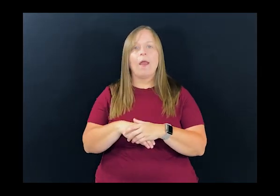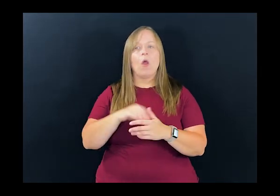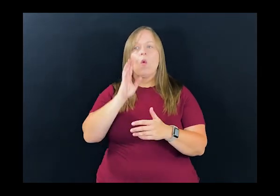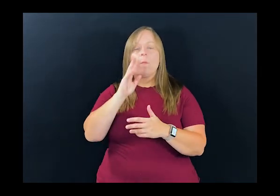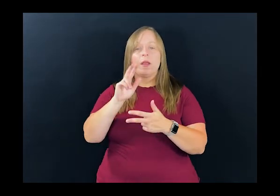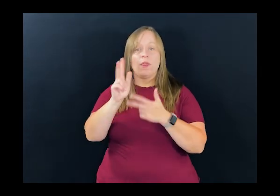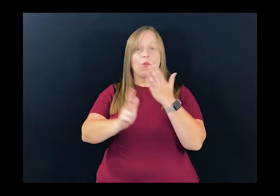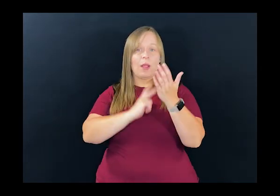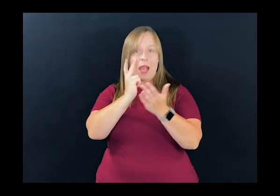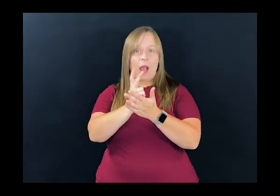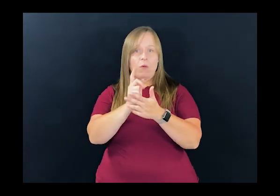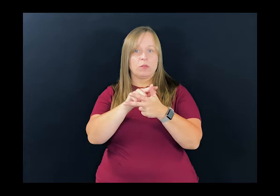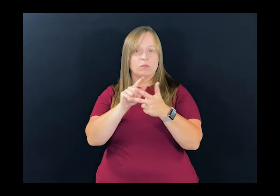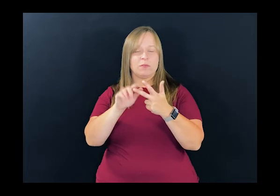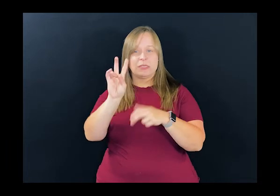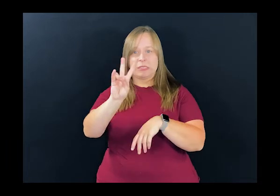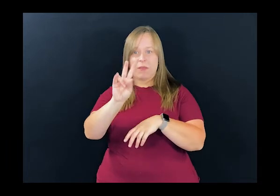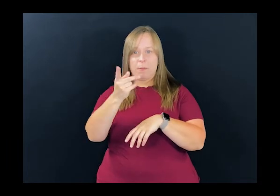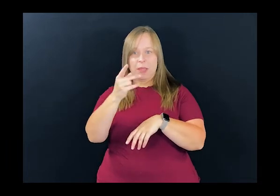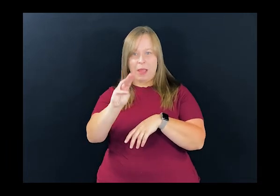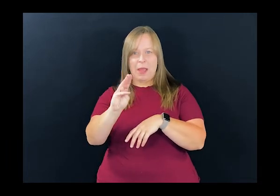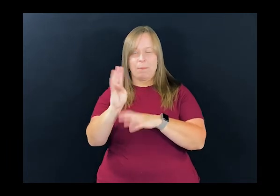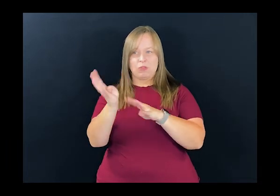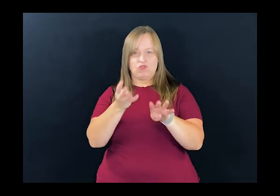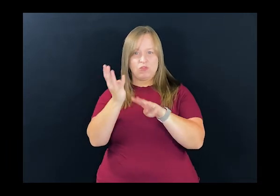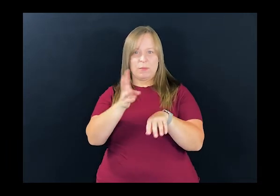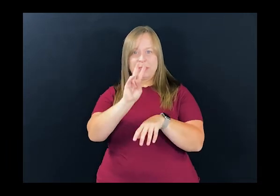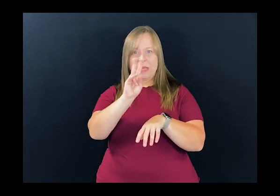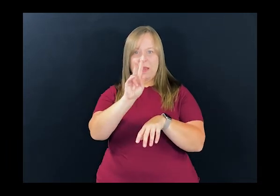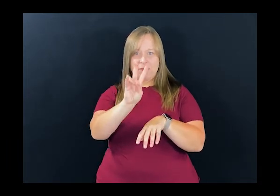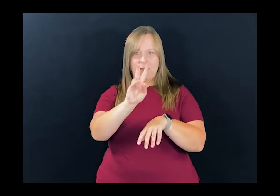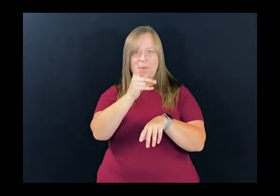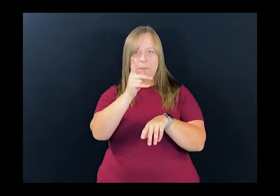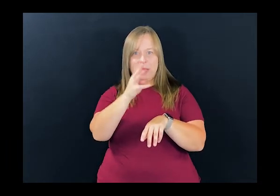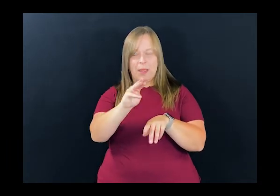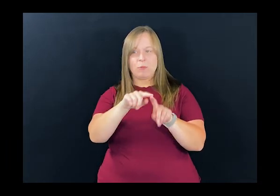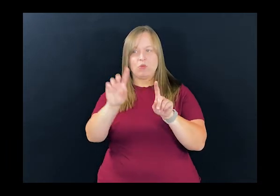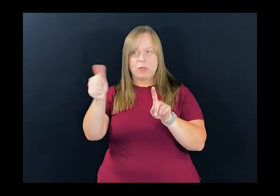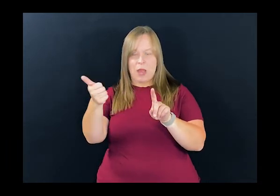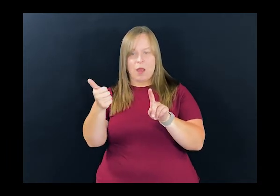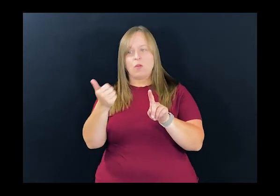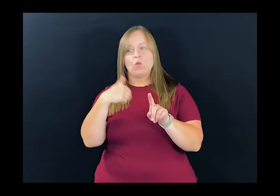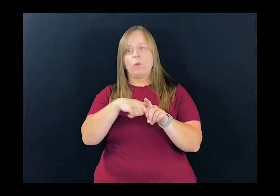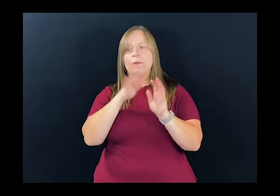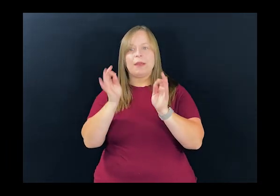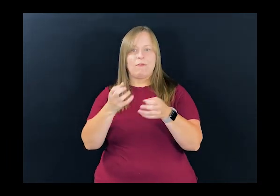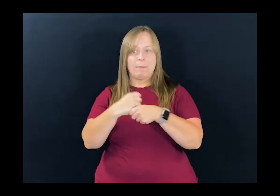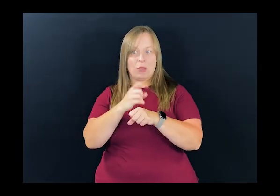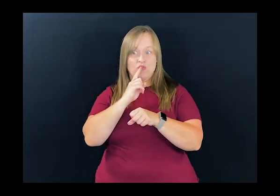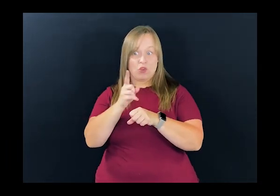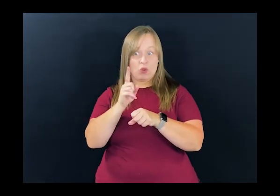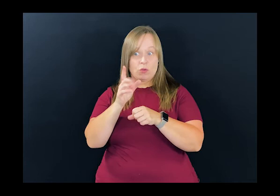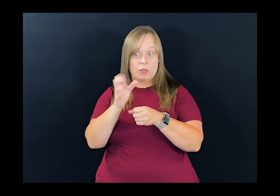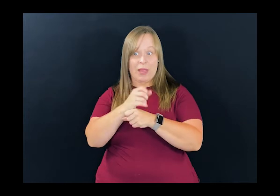It will be three hours, take place at 7:00 PM. We'll stream from 7:00 PM to 10. We will definitely make sure you get the links